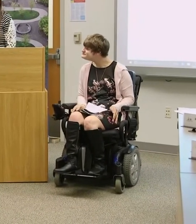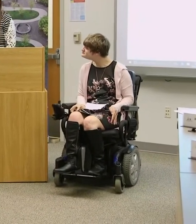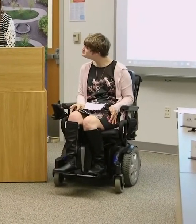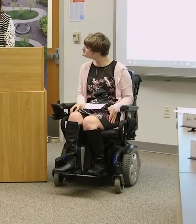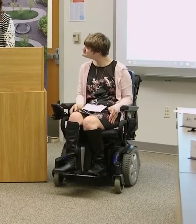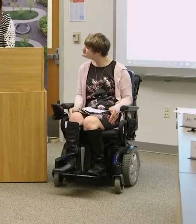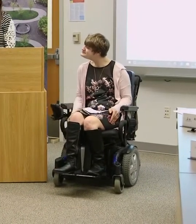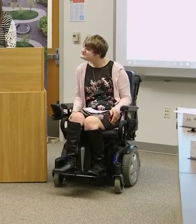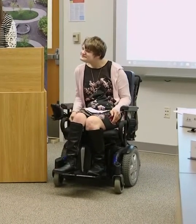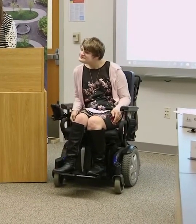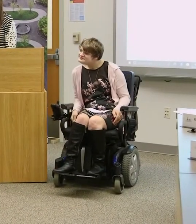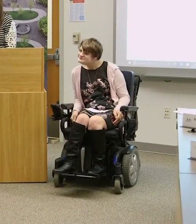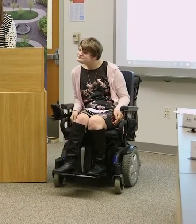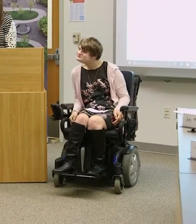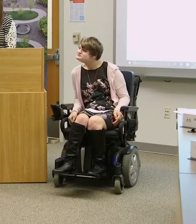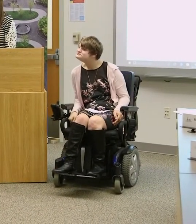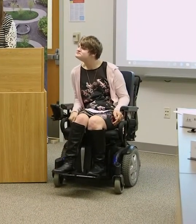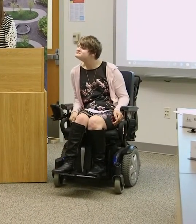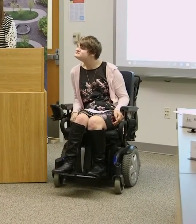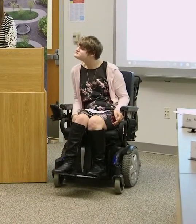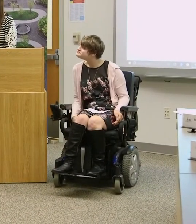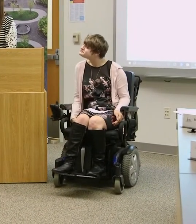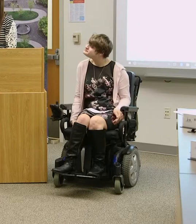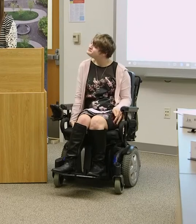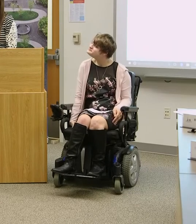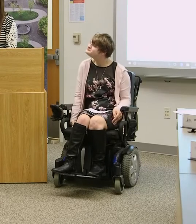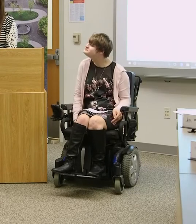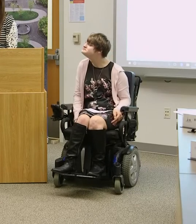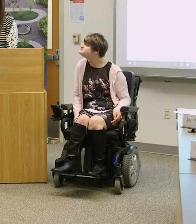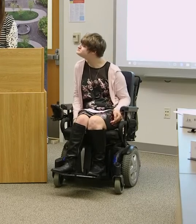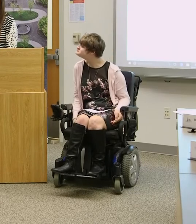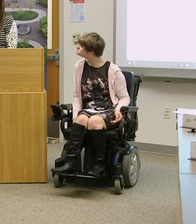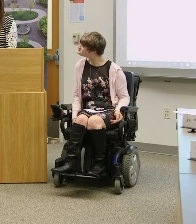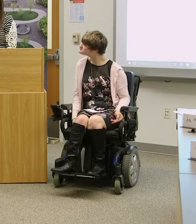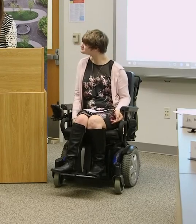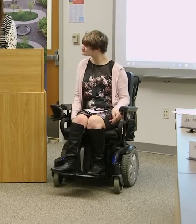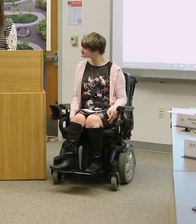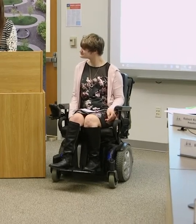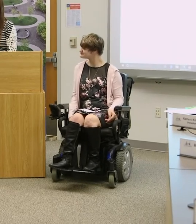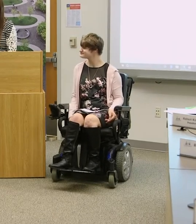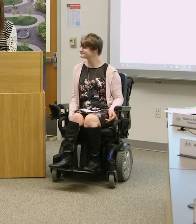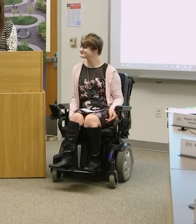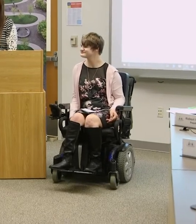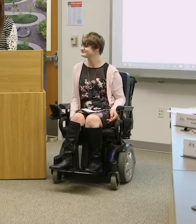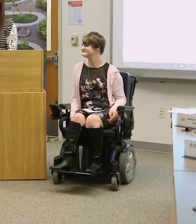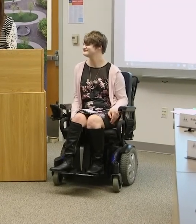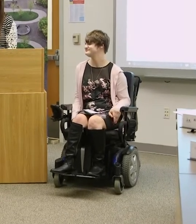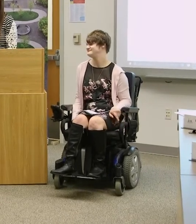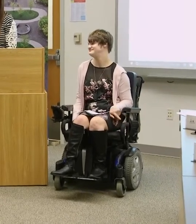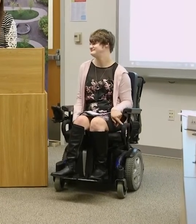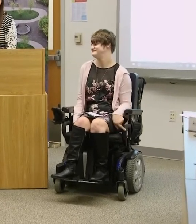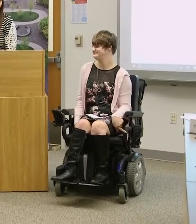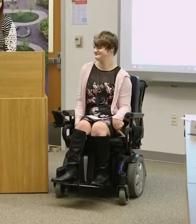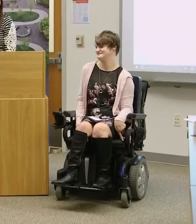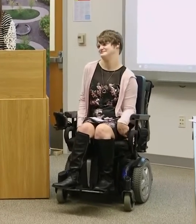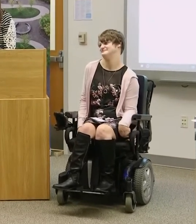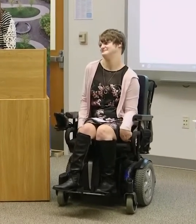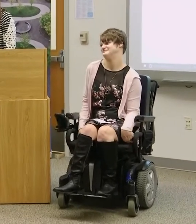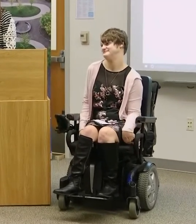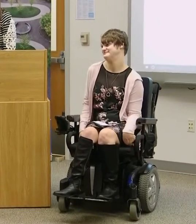certificate, and she is now working on the degree. And she has lots of ideas of what she might pursue after that as well.